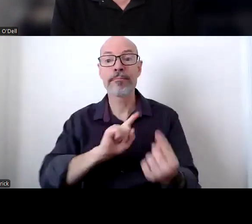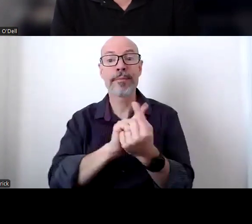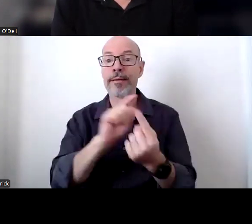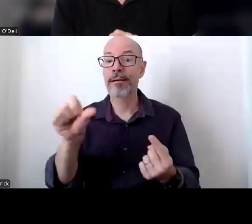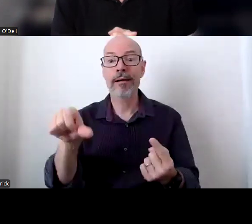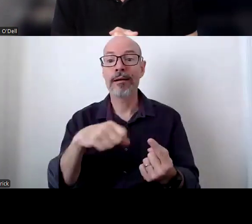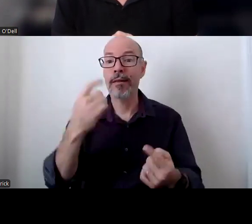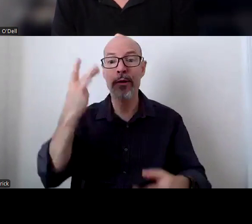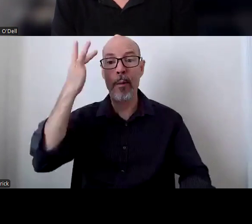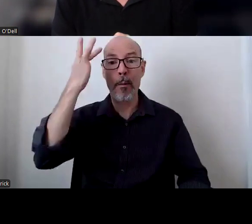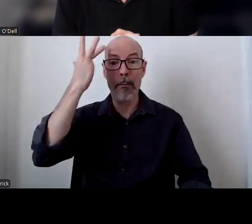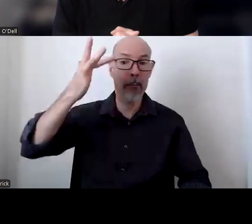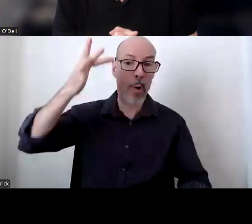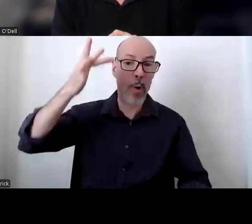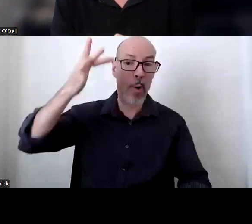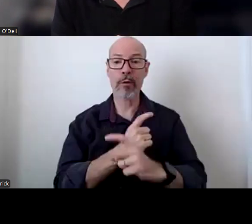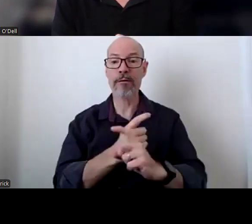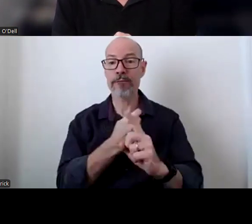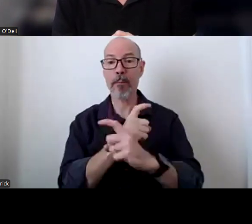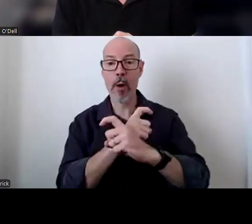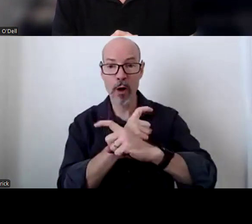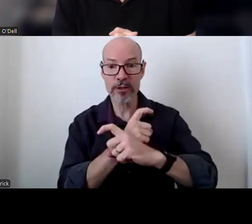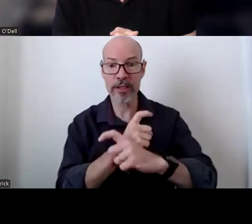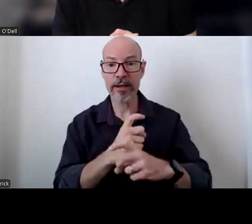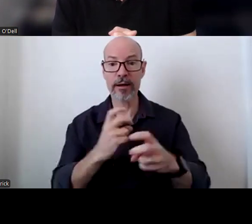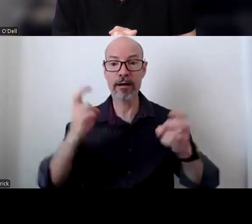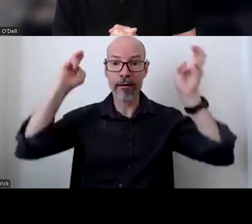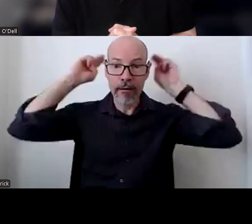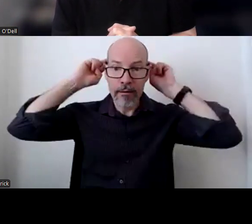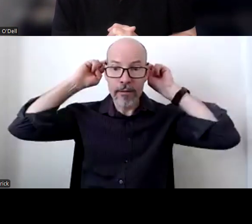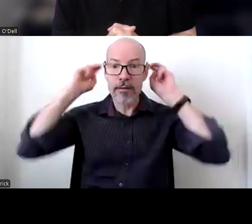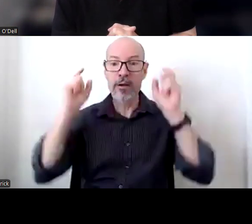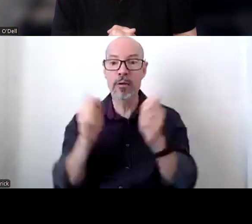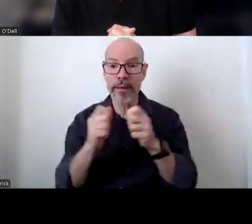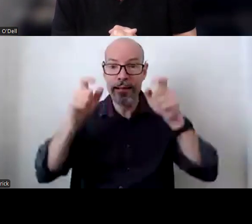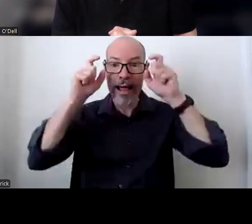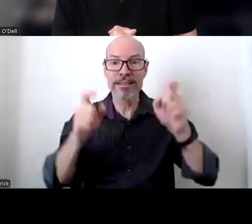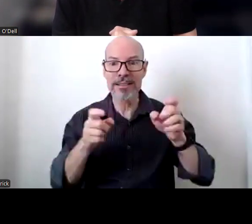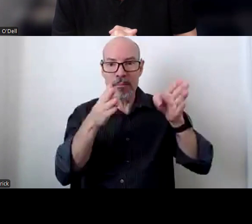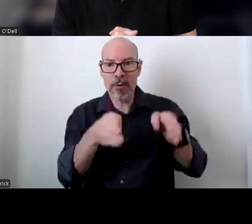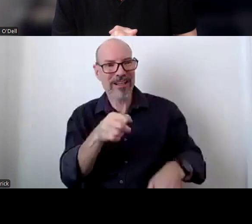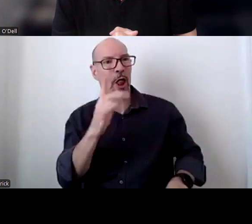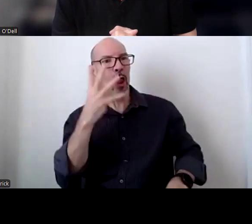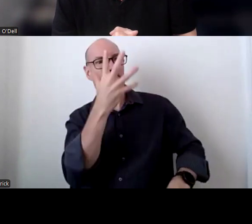another Austrian, bald, glasses-wearing, cochlear implanted person like myself,